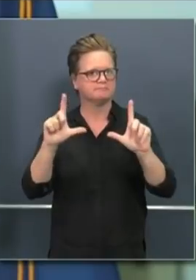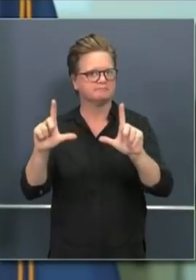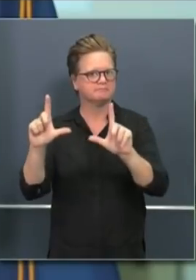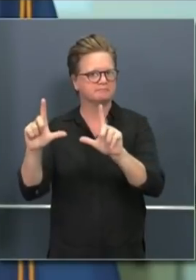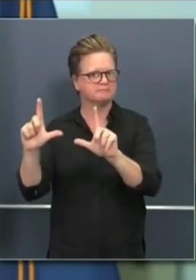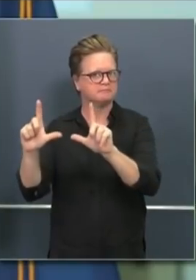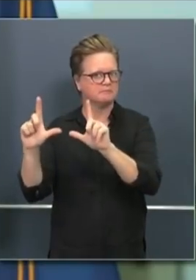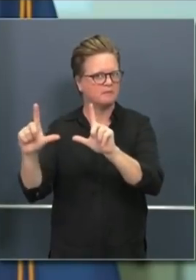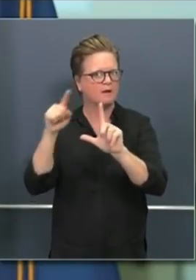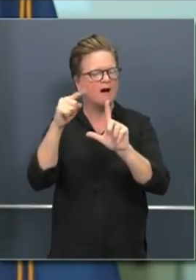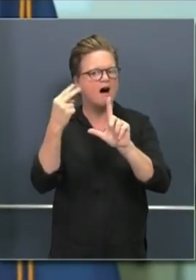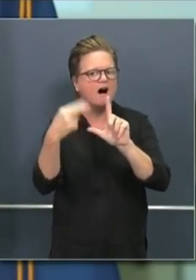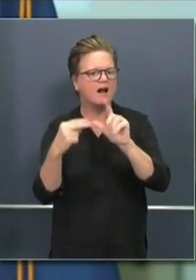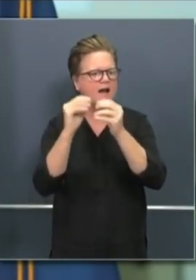YOU SEE UP HERE.